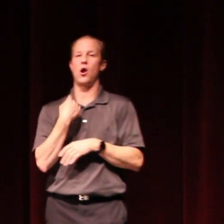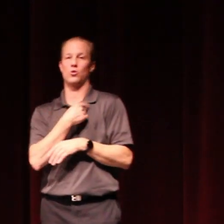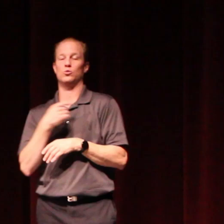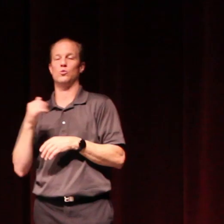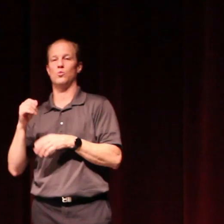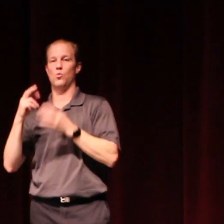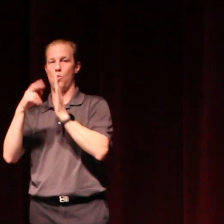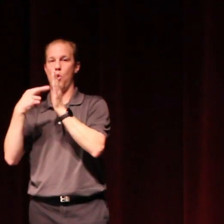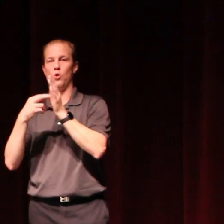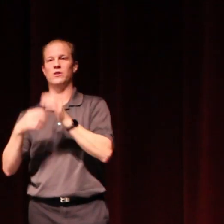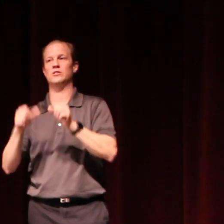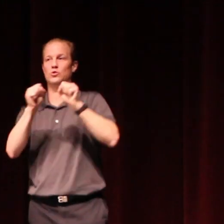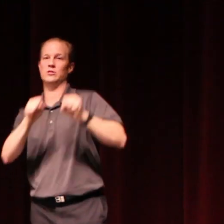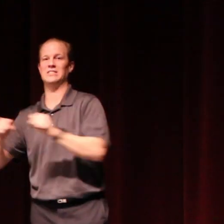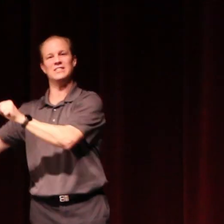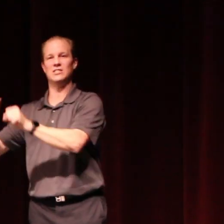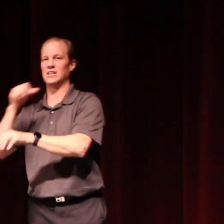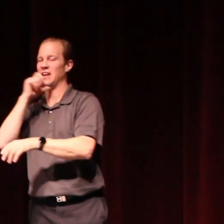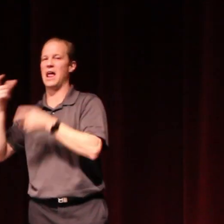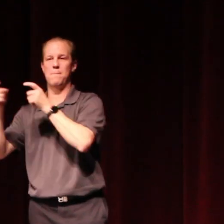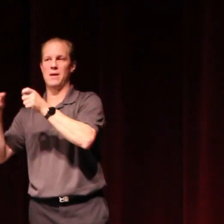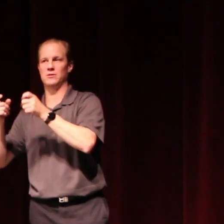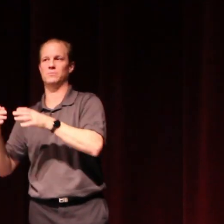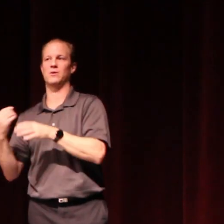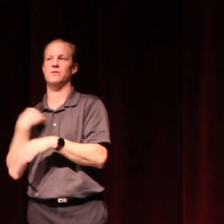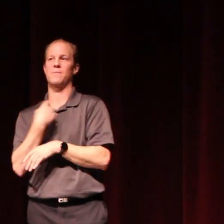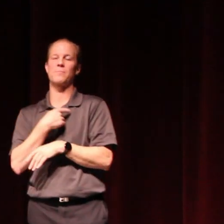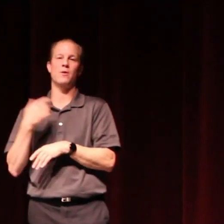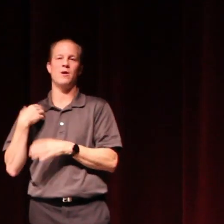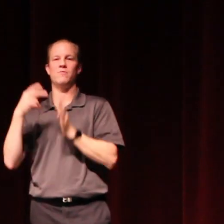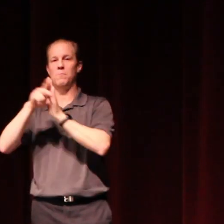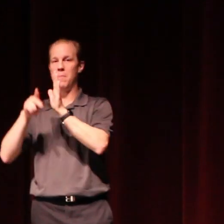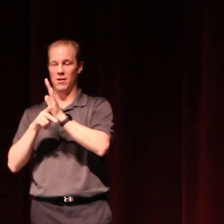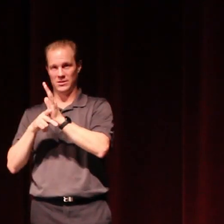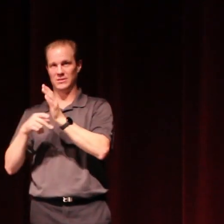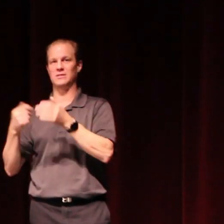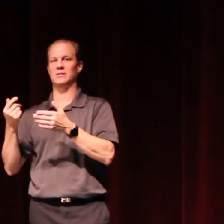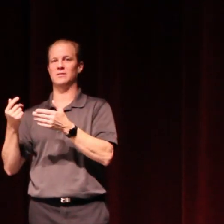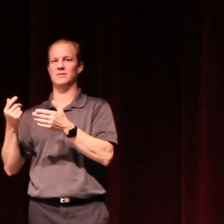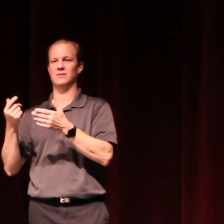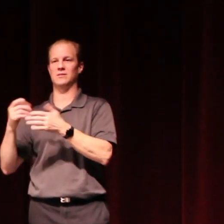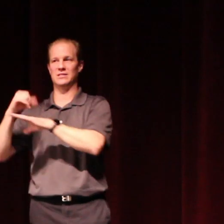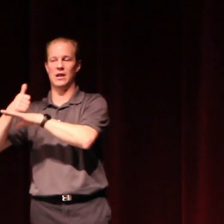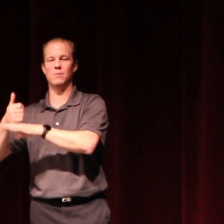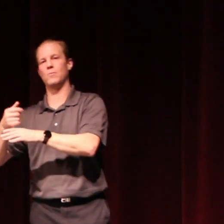policy development, approval, financial oversight, and accountability. Thank you.